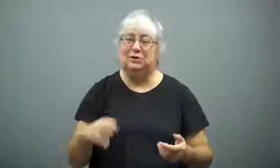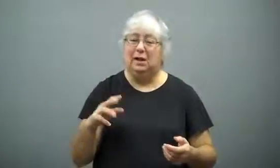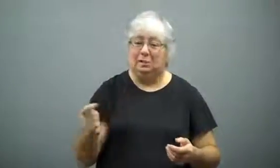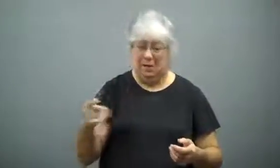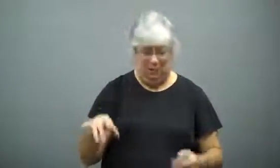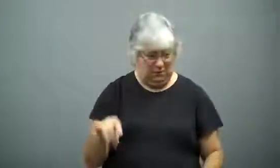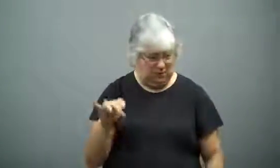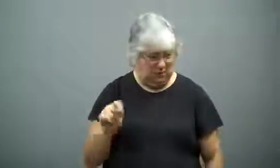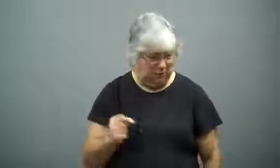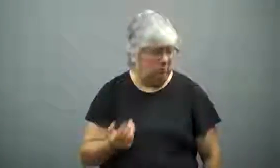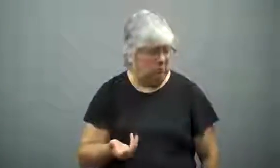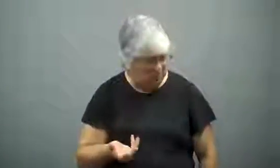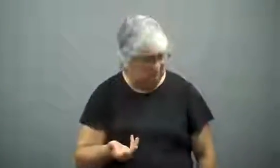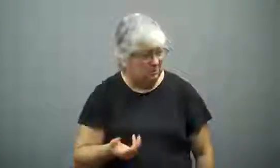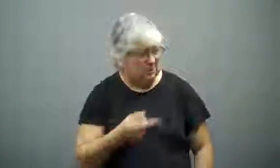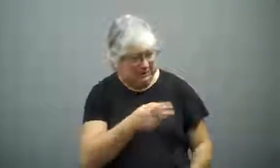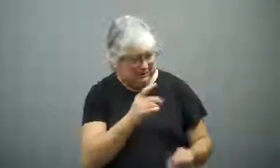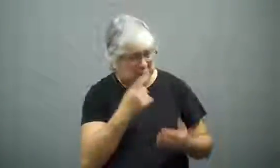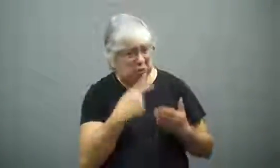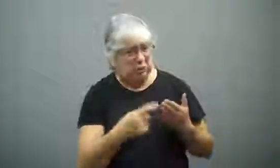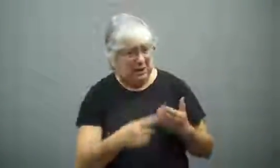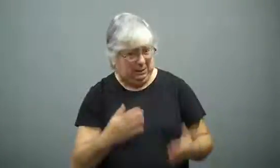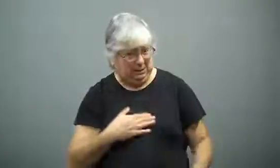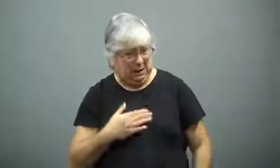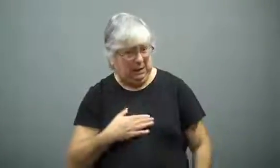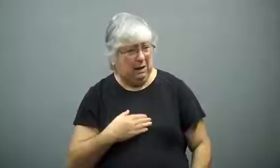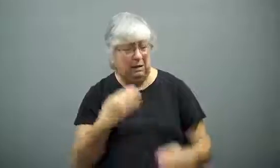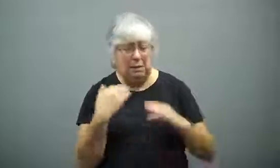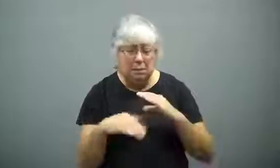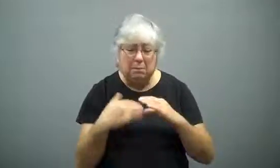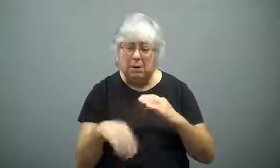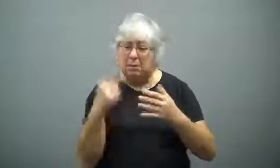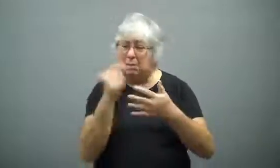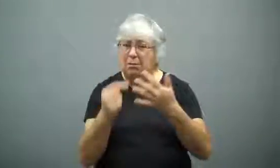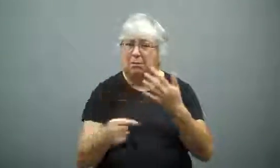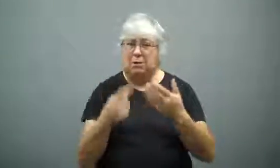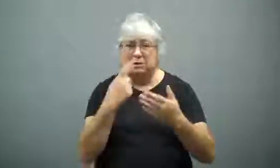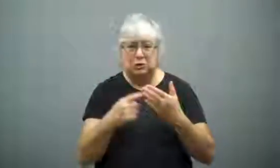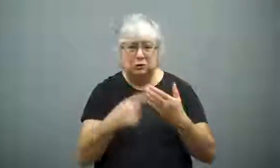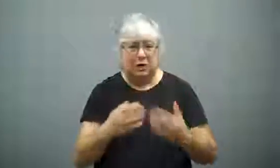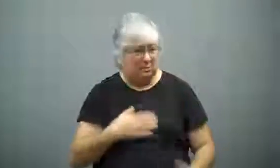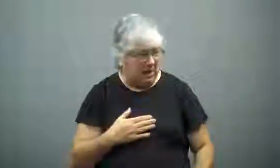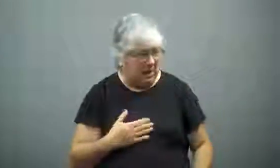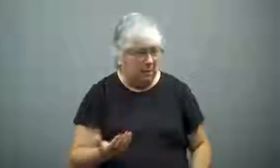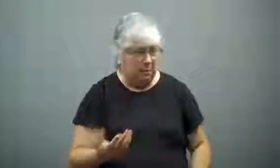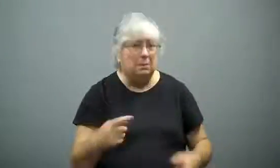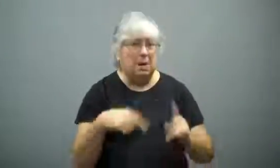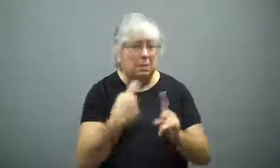Then she discovered that her emails had been monitored by the US.